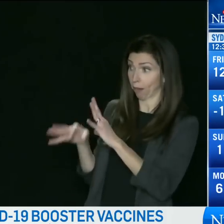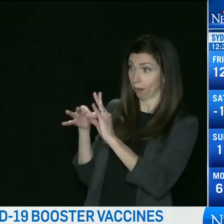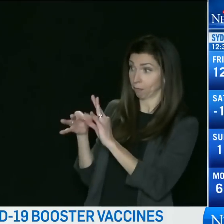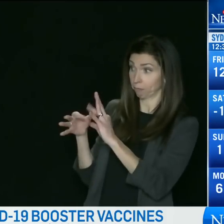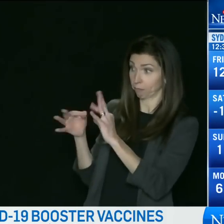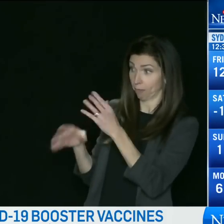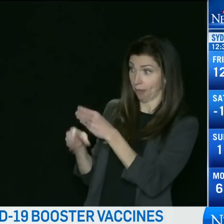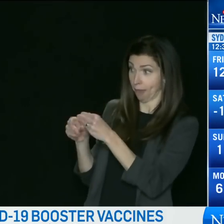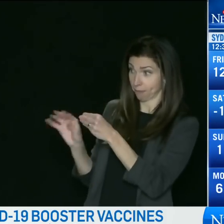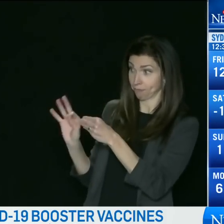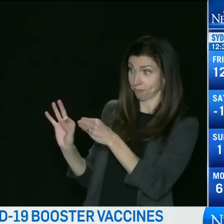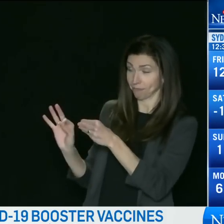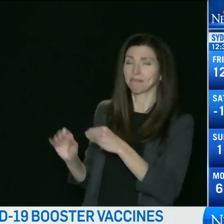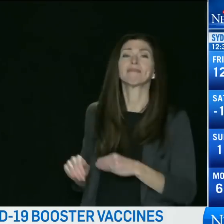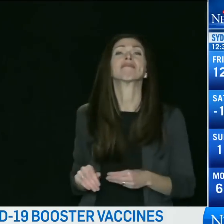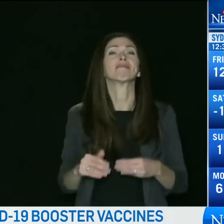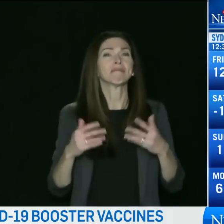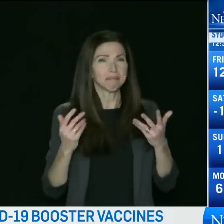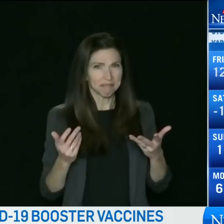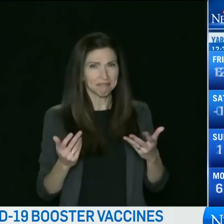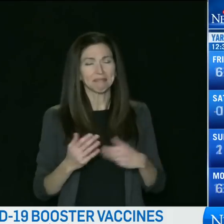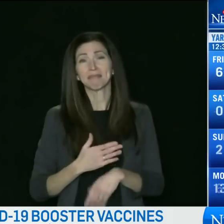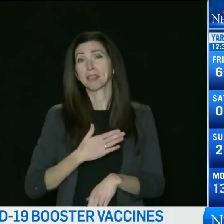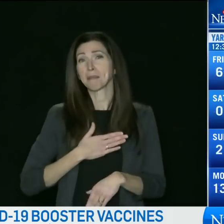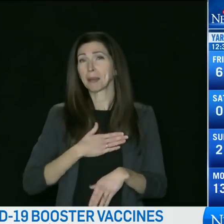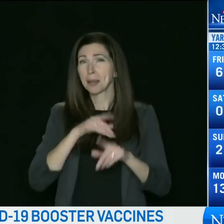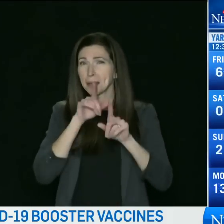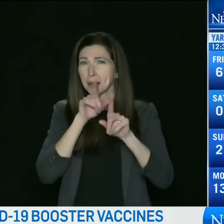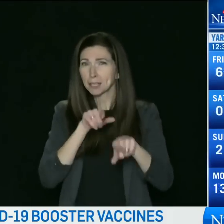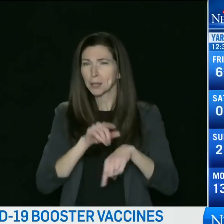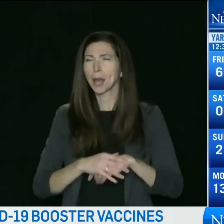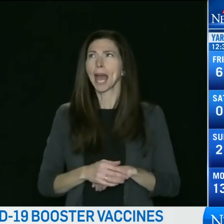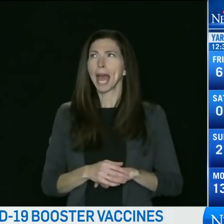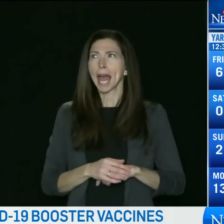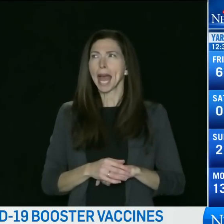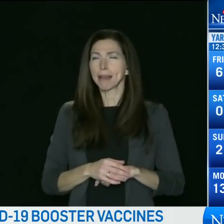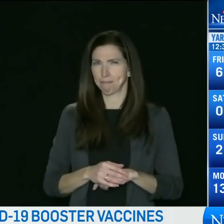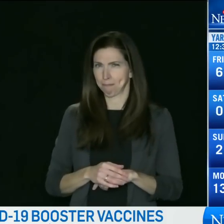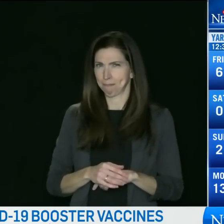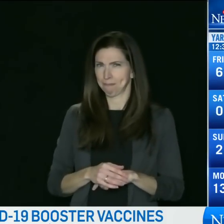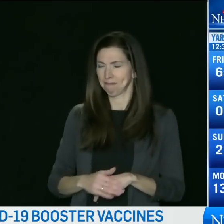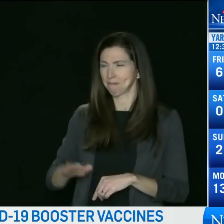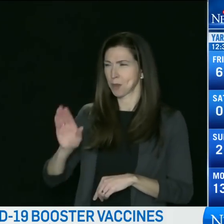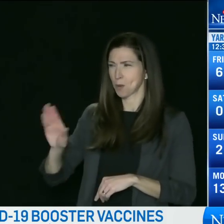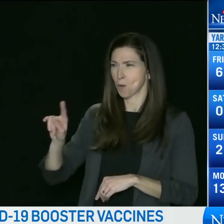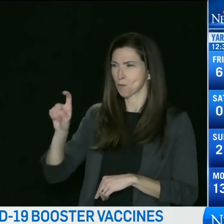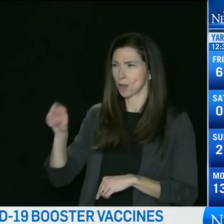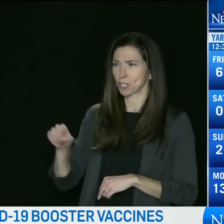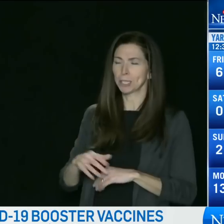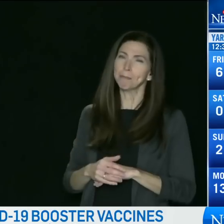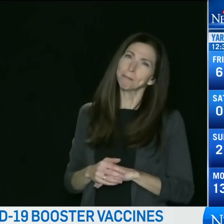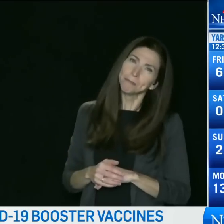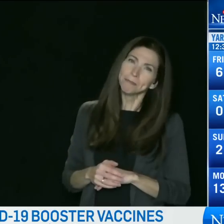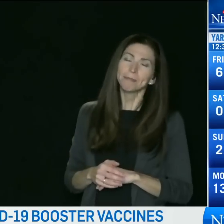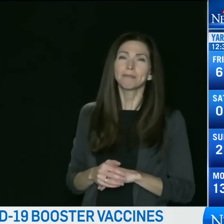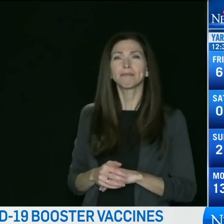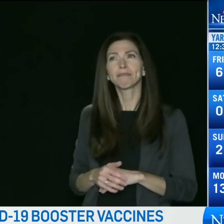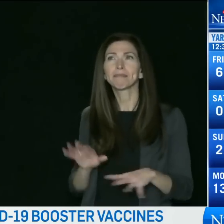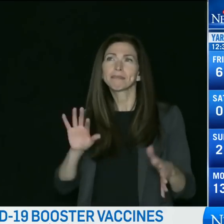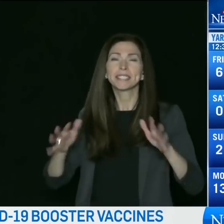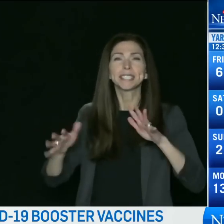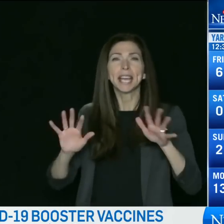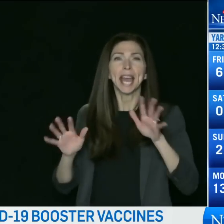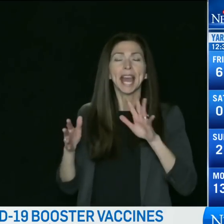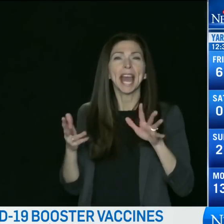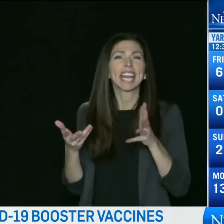JUST TO SUPPLEMENT THE ANSWER.